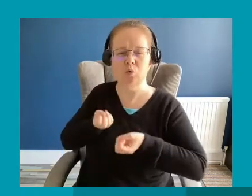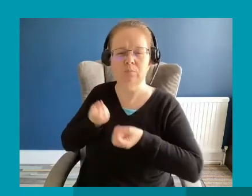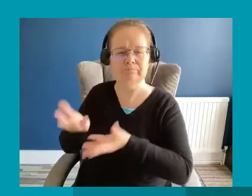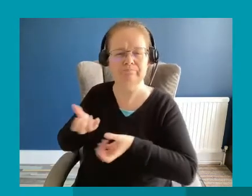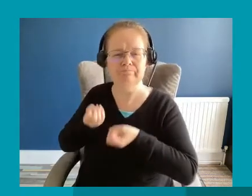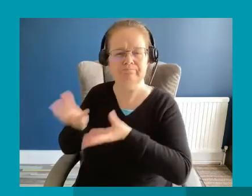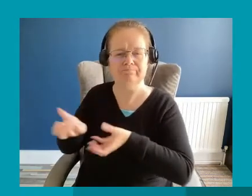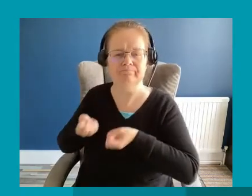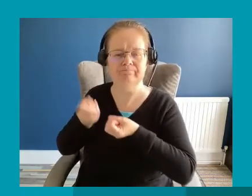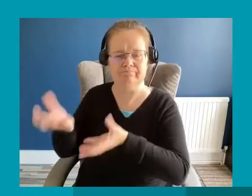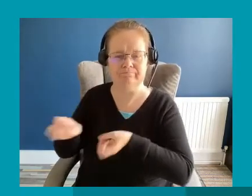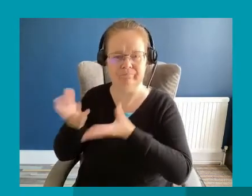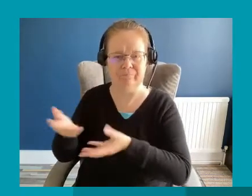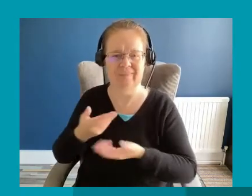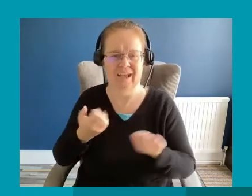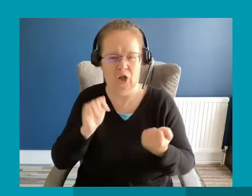to move on to the next slide Toby. NOTE Confidence: 0.97300005